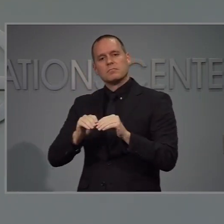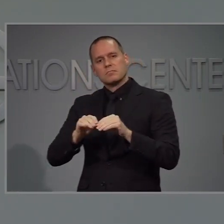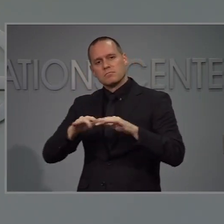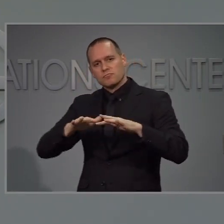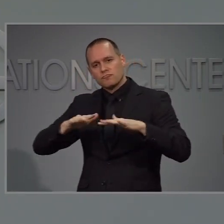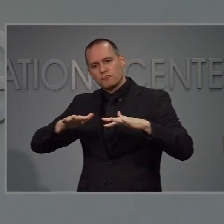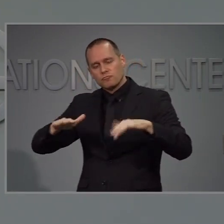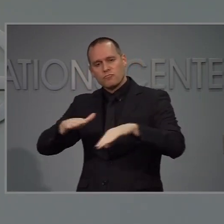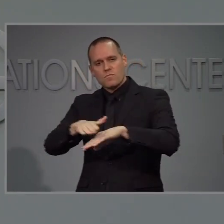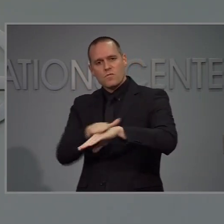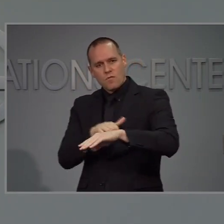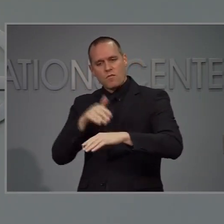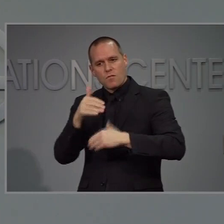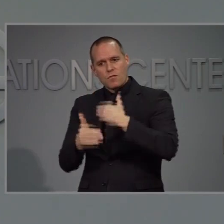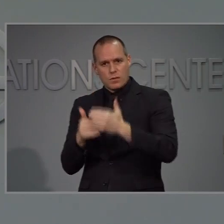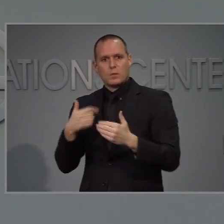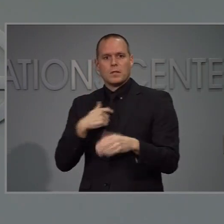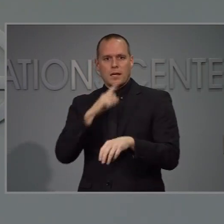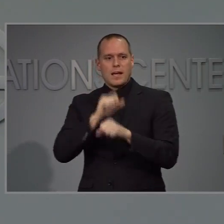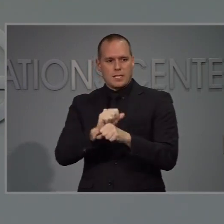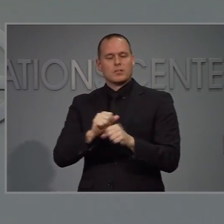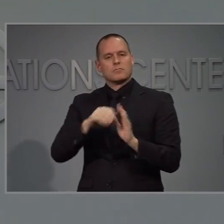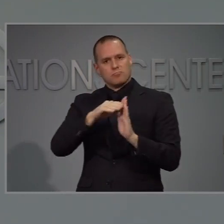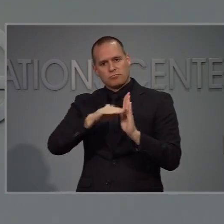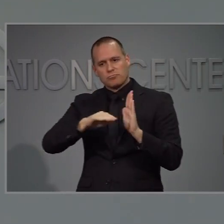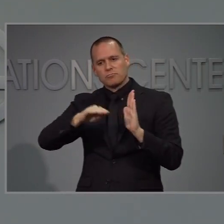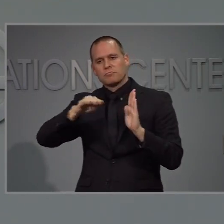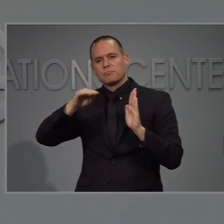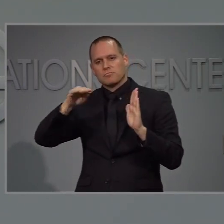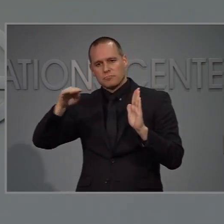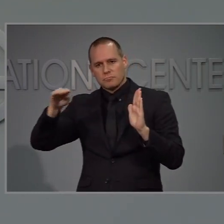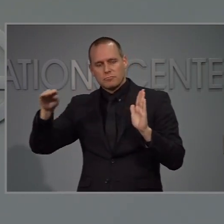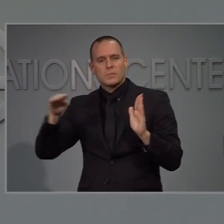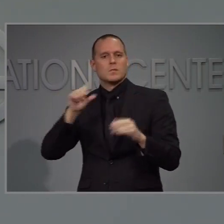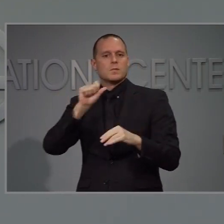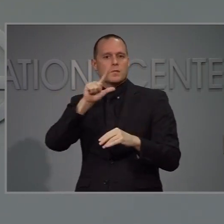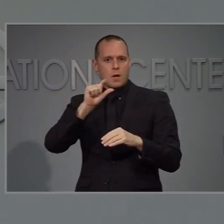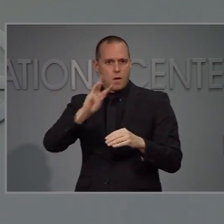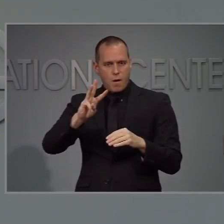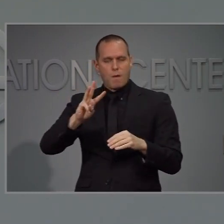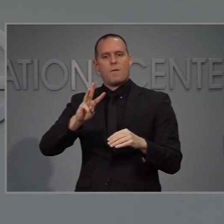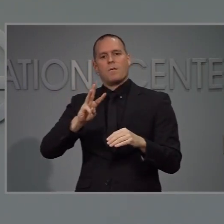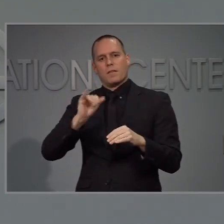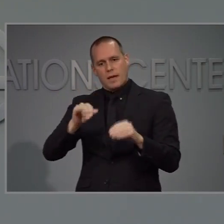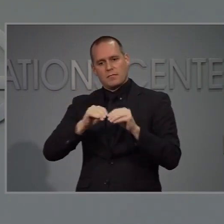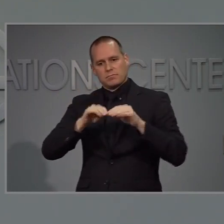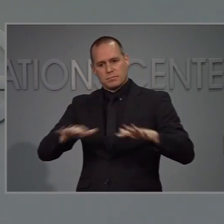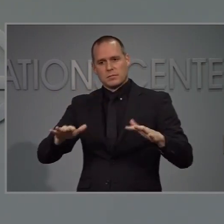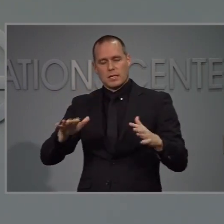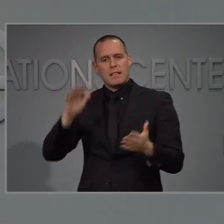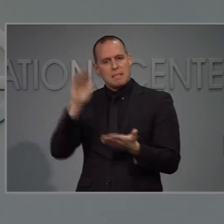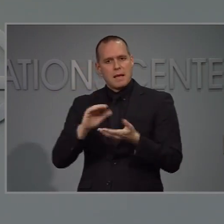AND GOVERNOR COOPER TOOK STRONG AGGRESSIVE ACTION EARLY ON TO PUT SOCIAL DISTANCING. THE CENTER OF WHAT WE WERE DOING.